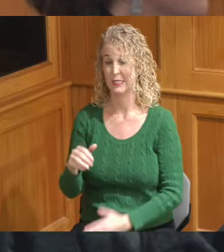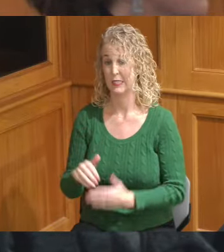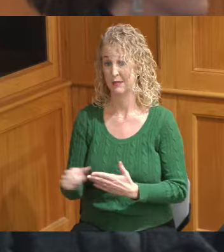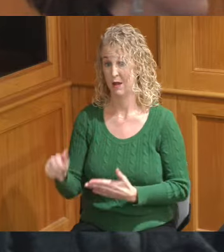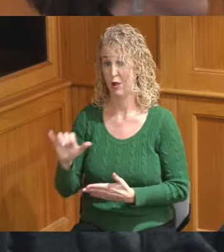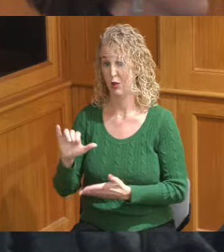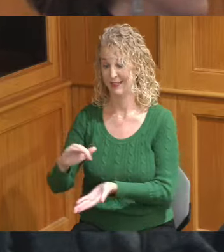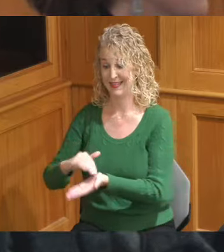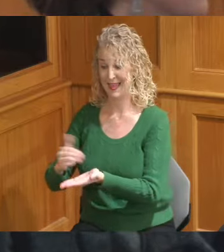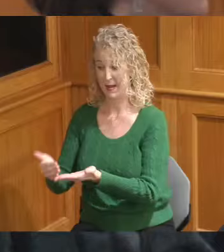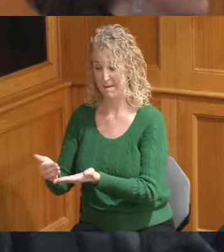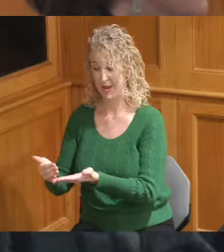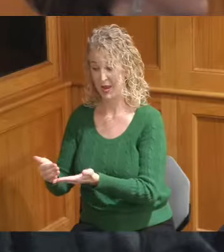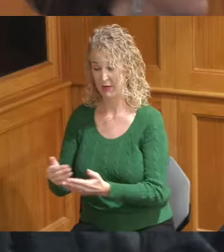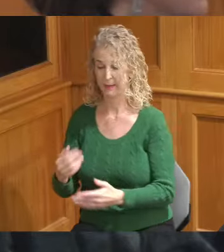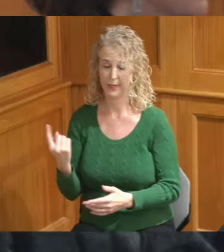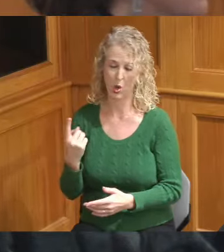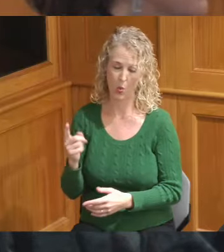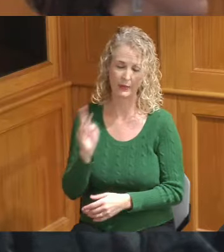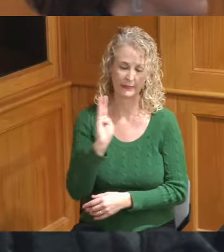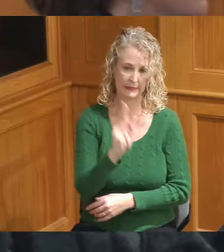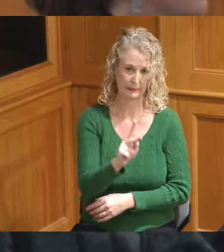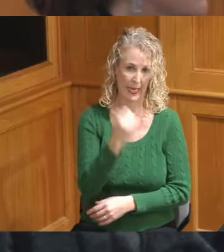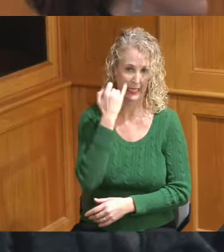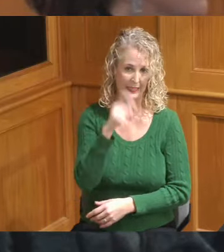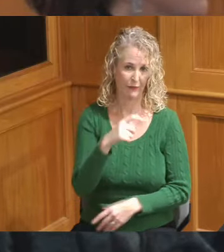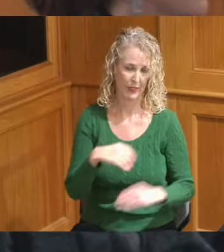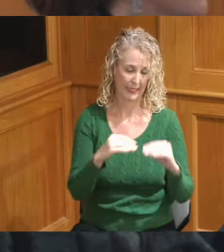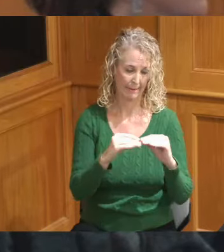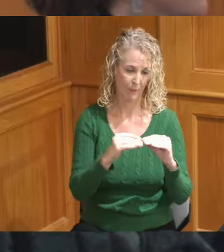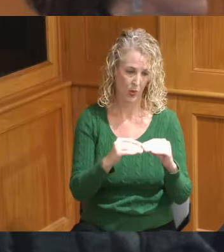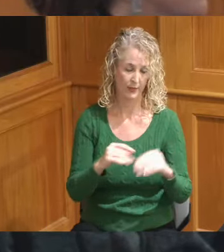Uh we will come back as we always do throughout the year for the remainder of that budget as these